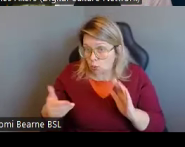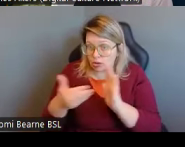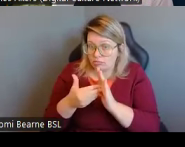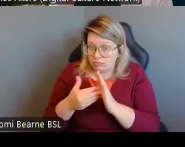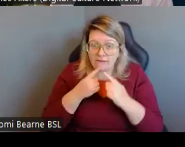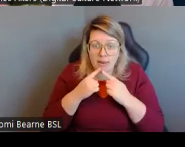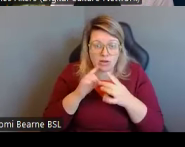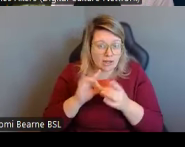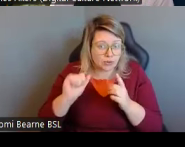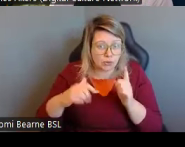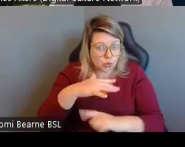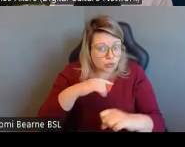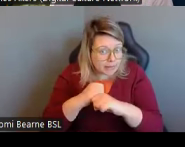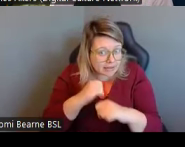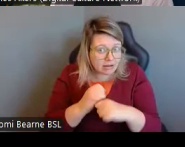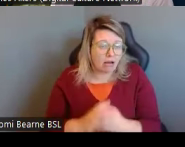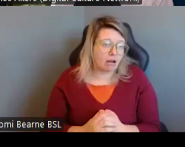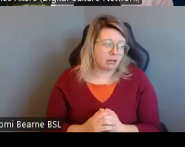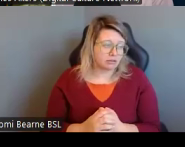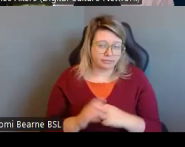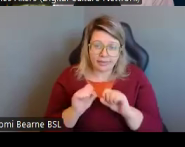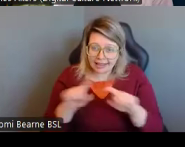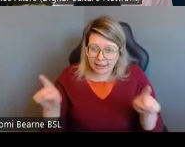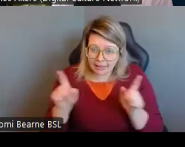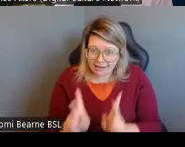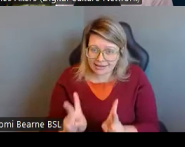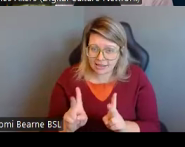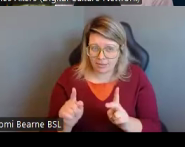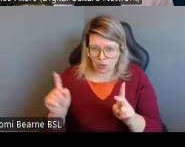or your email systems and things like that. There are ways to bring this data